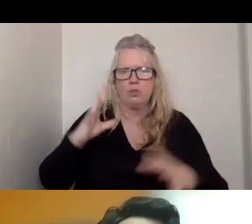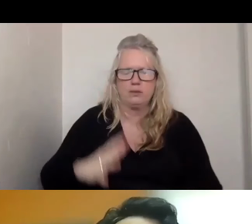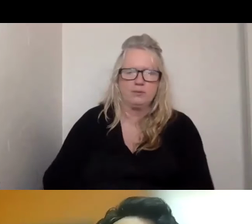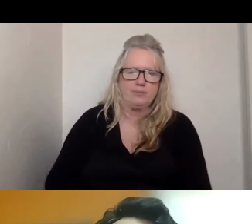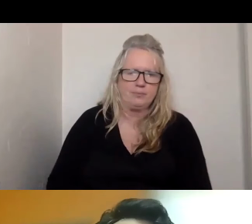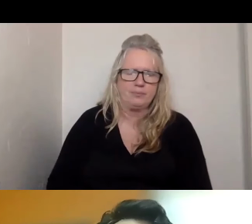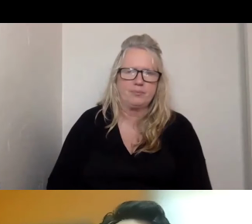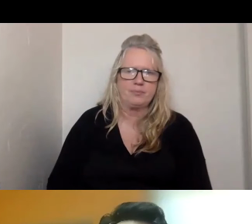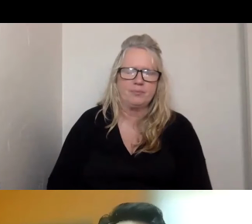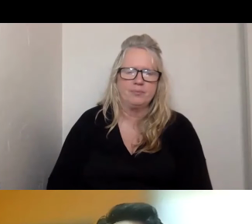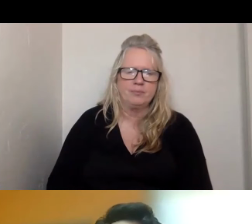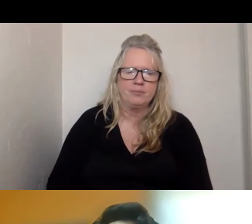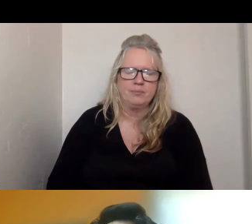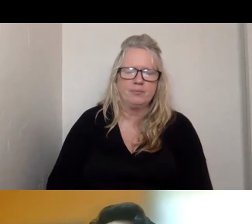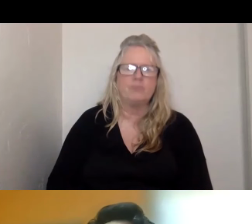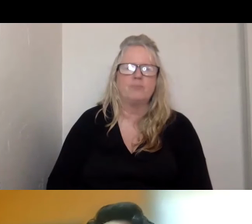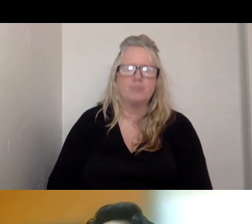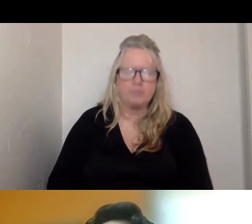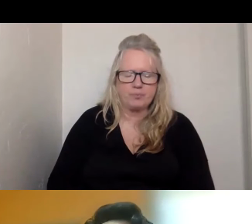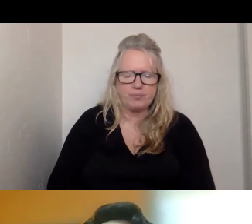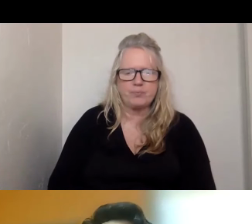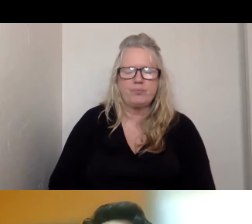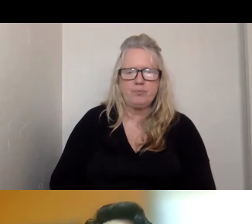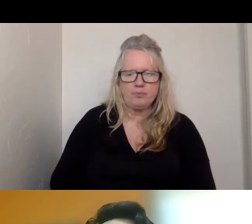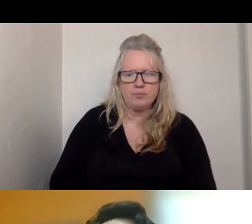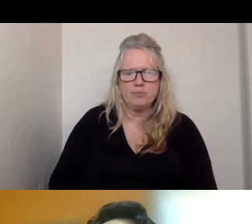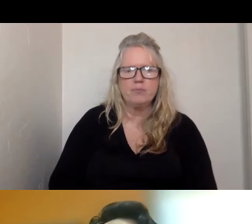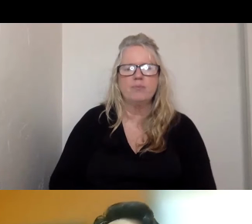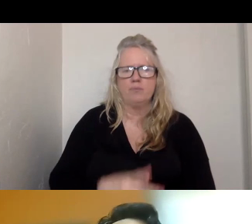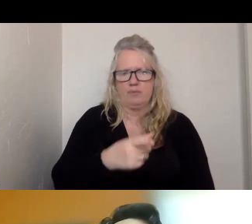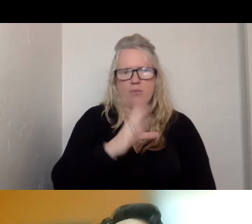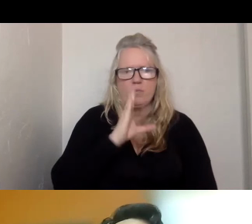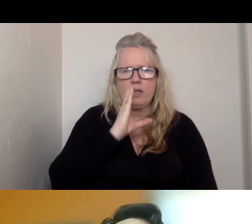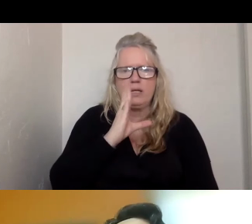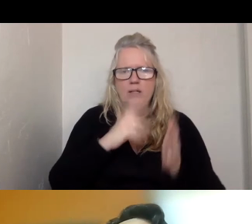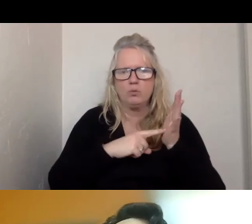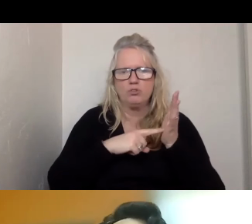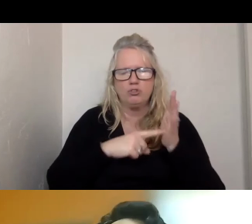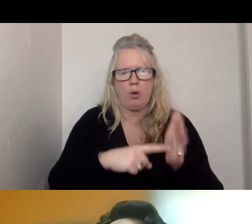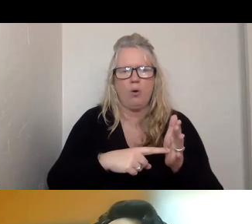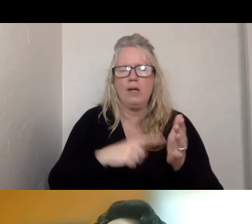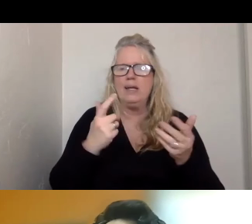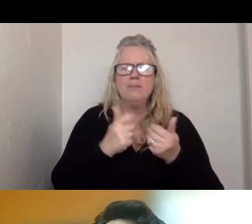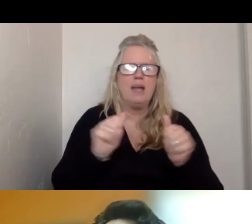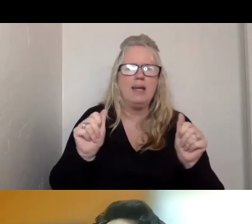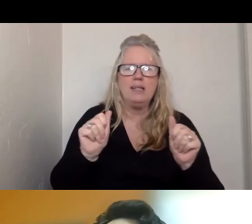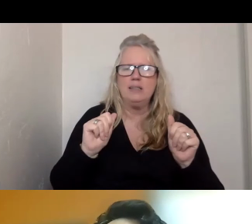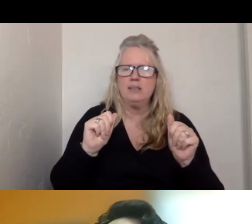ONE THING I WILL SHOW IS IF ANYTHING FROM THE PRESENTATION, I